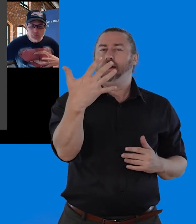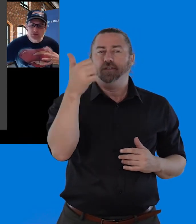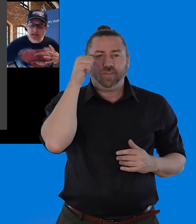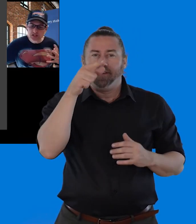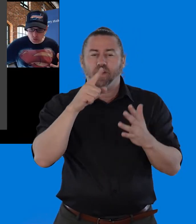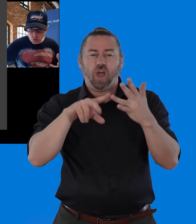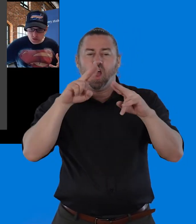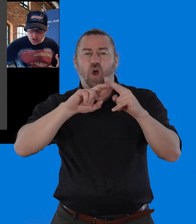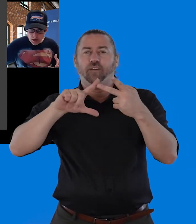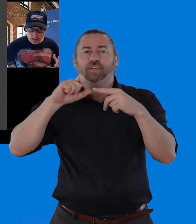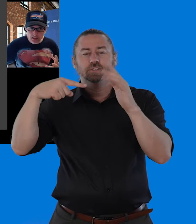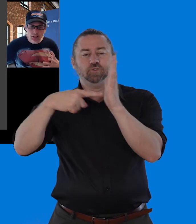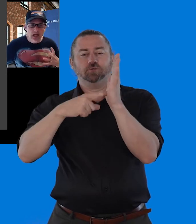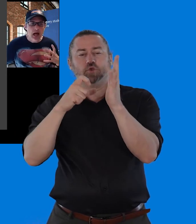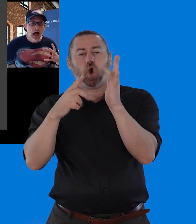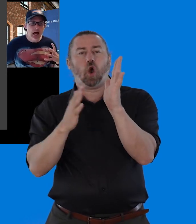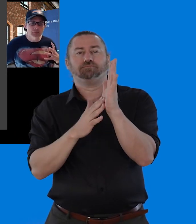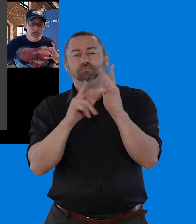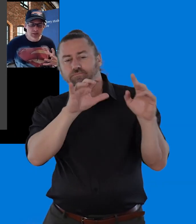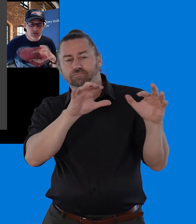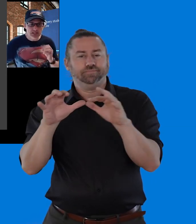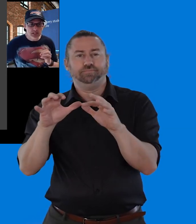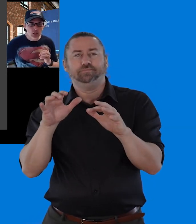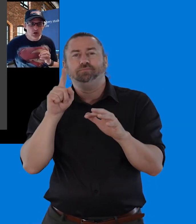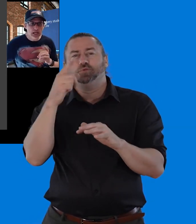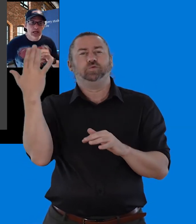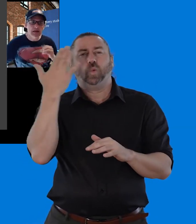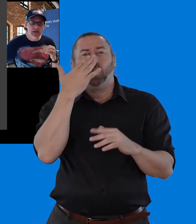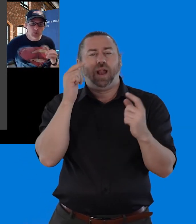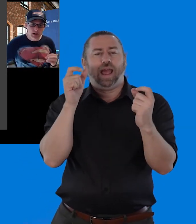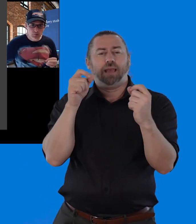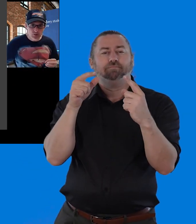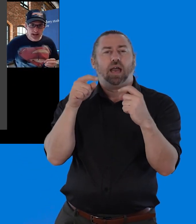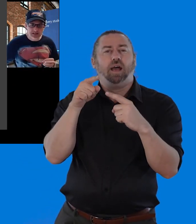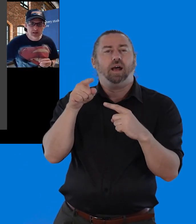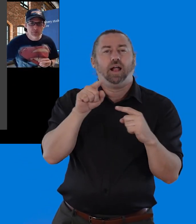used our school sign in email address and log in and then we're able to access it.